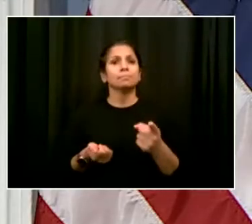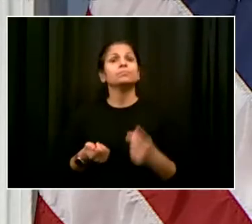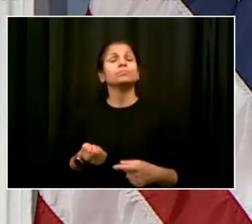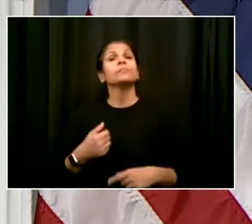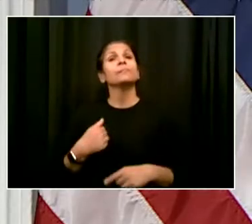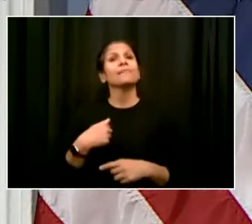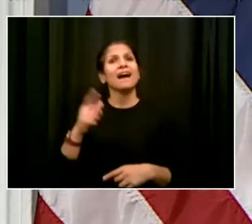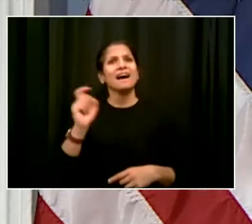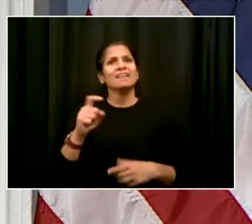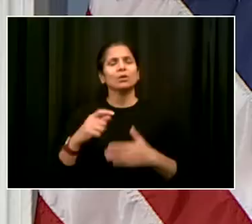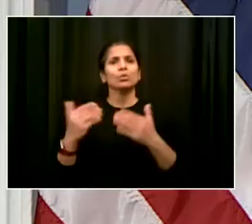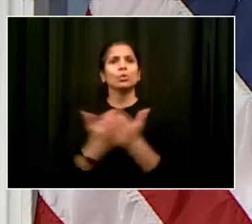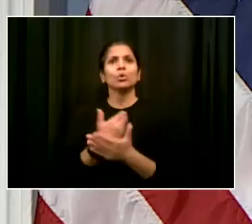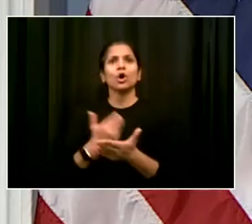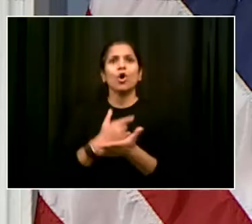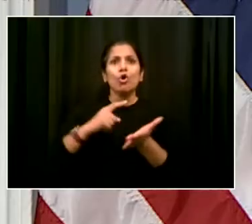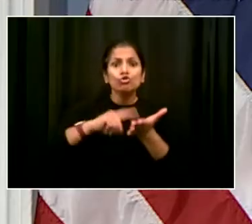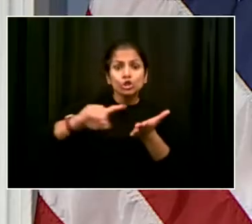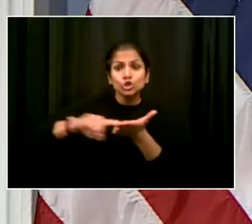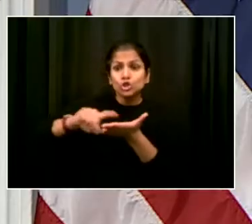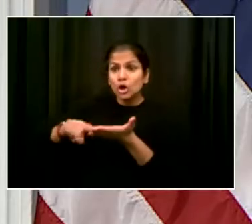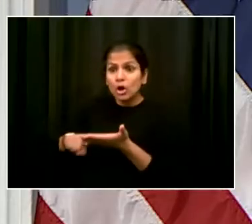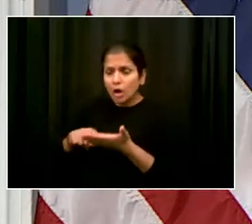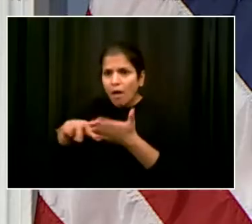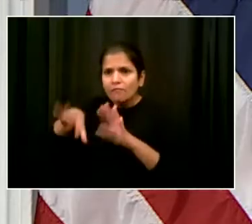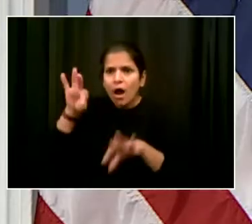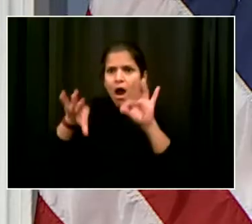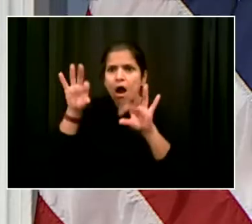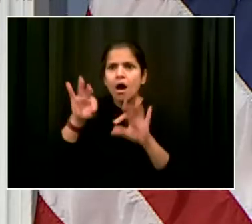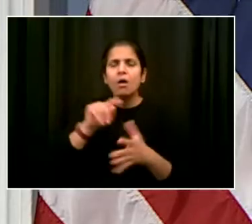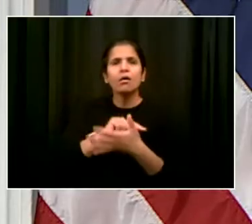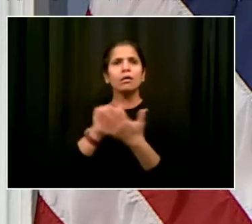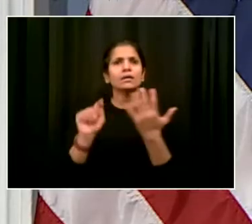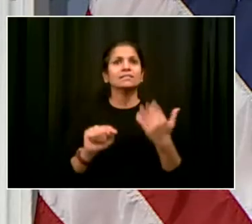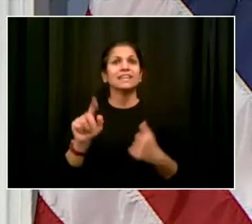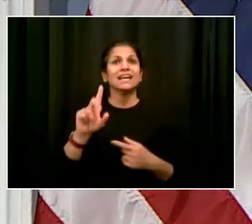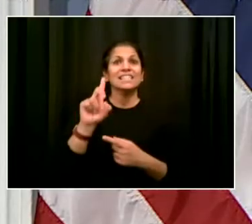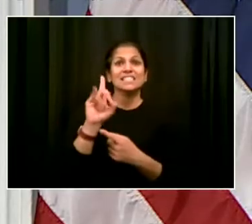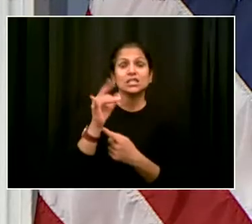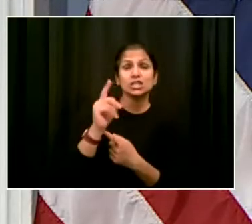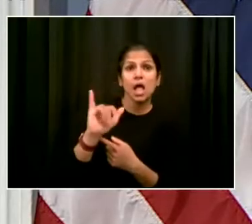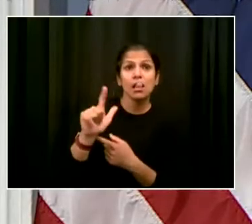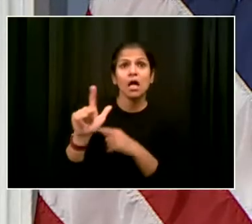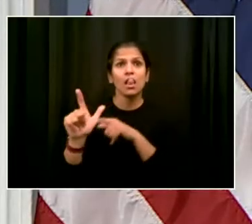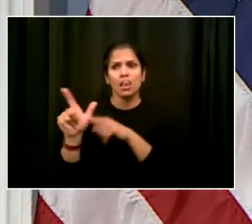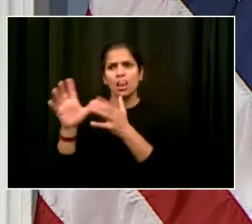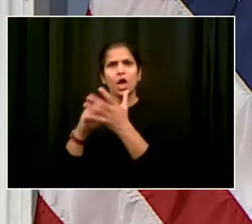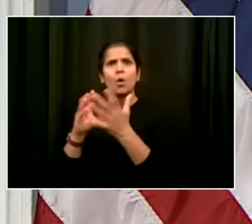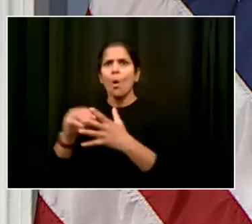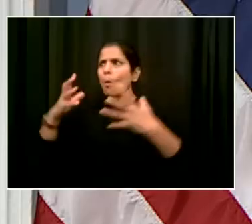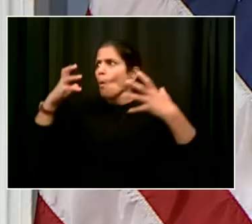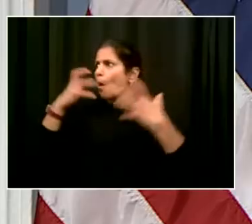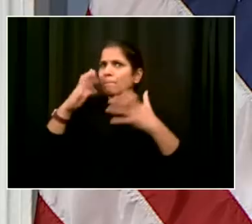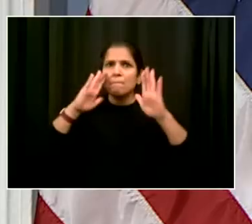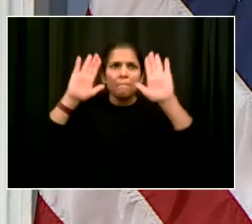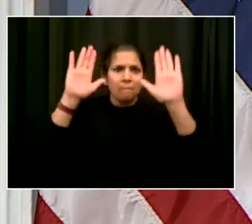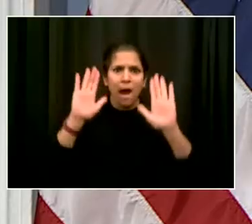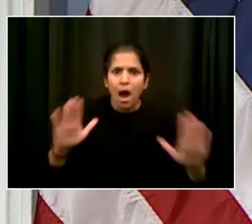SHOWS DIGITAL INTERVENTION, DIGITAL STRATEGIES,